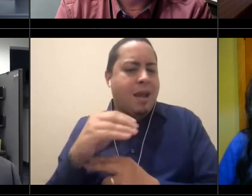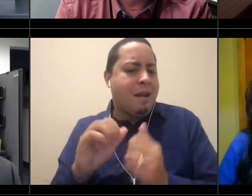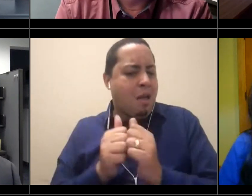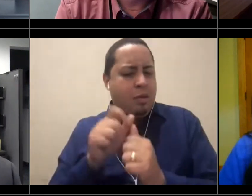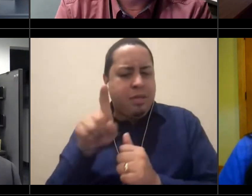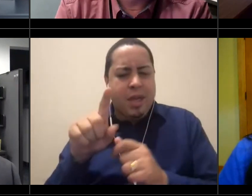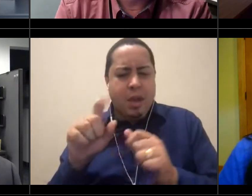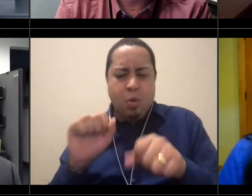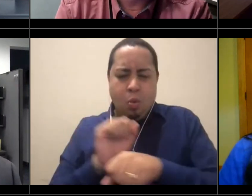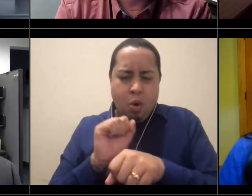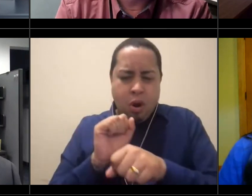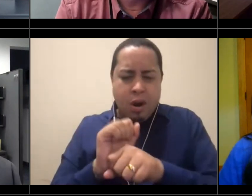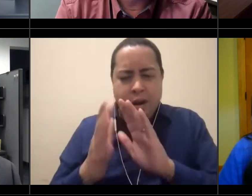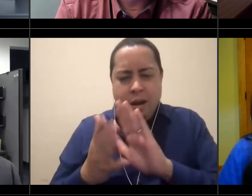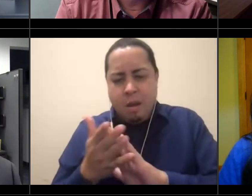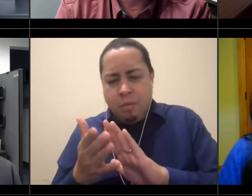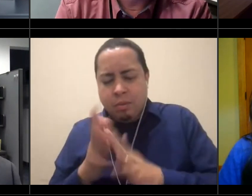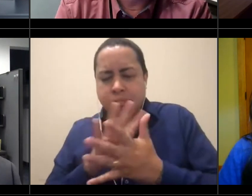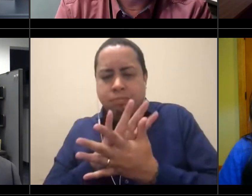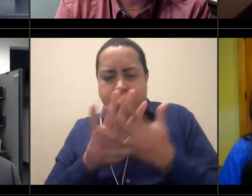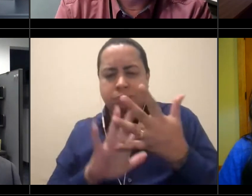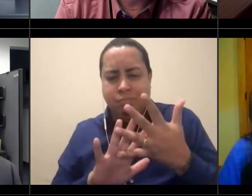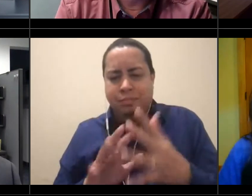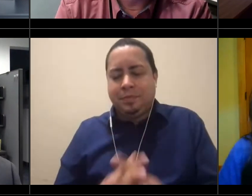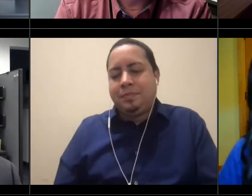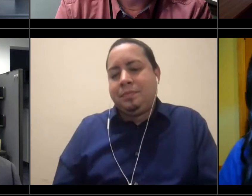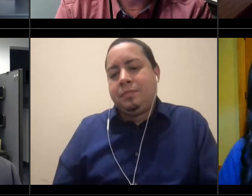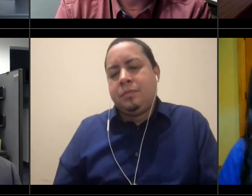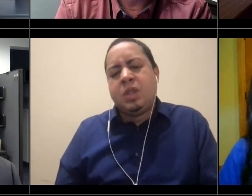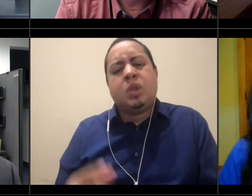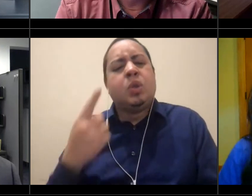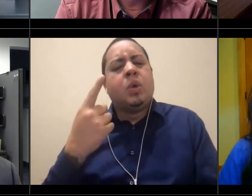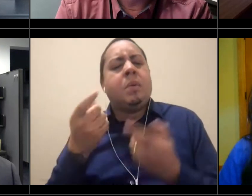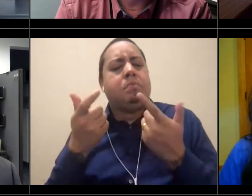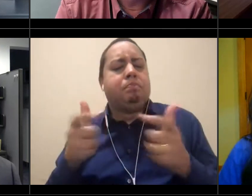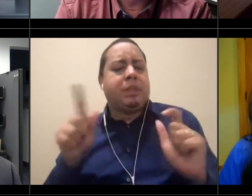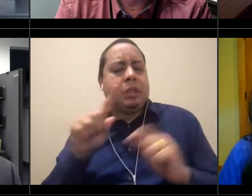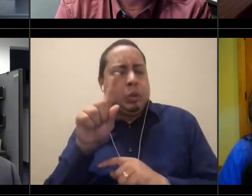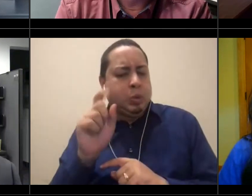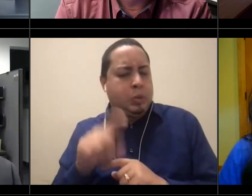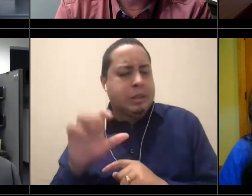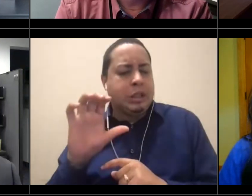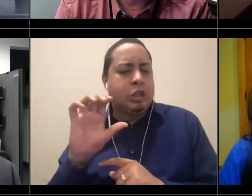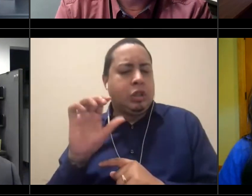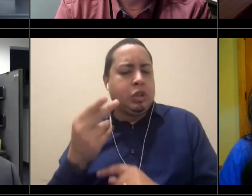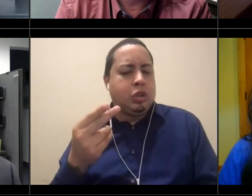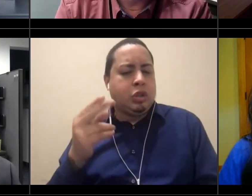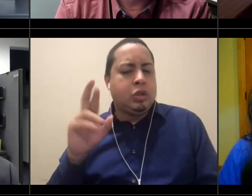I think the big question that a few people ask Christina asked it most recently in the chat